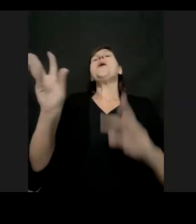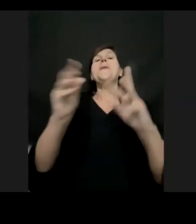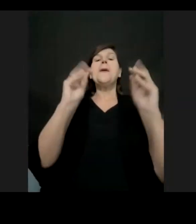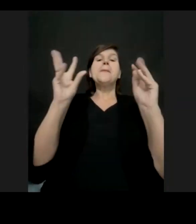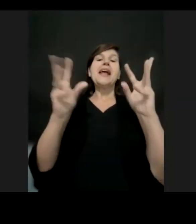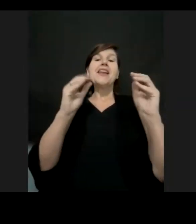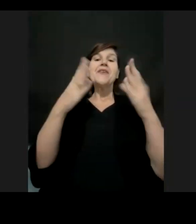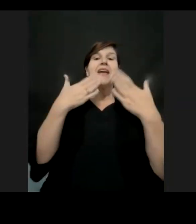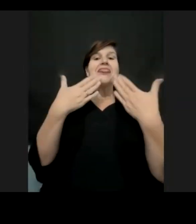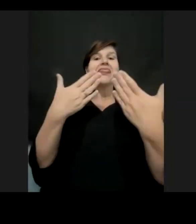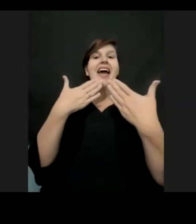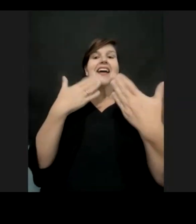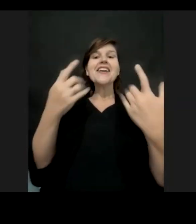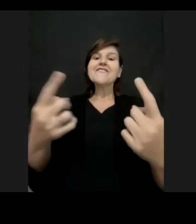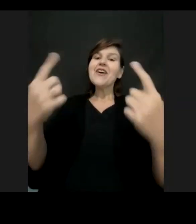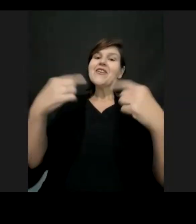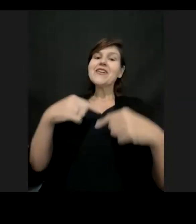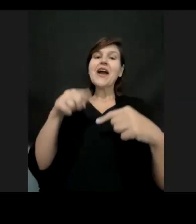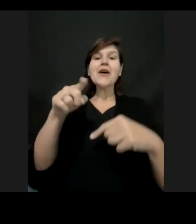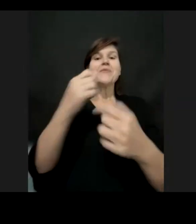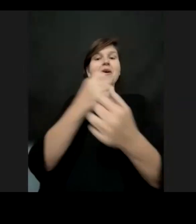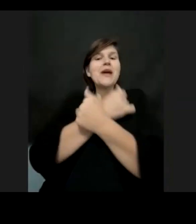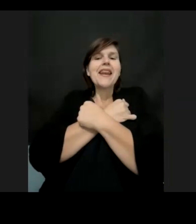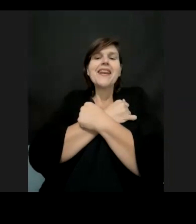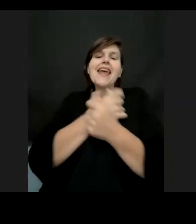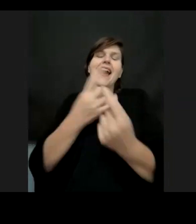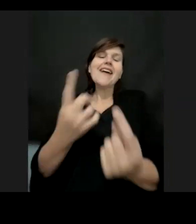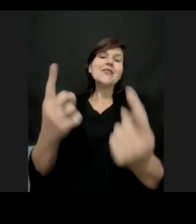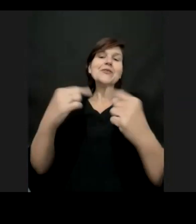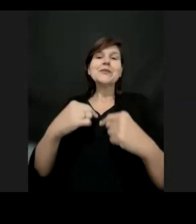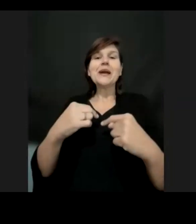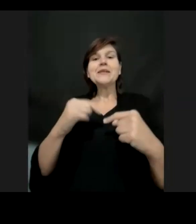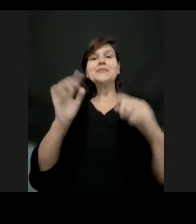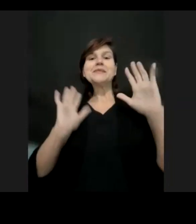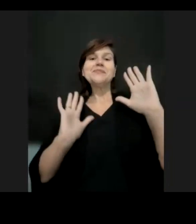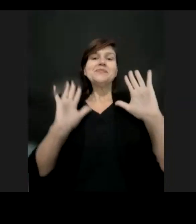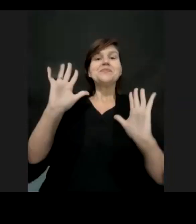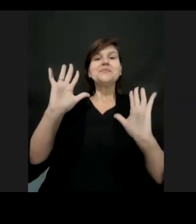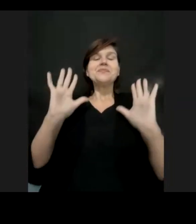We love having you along. ∂ ∂ A-Da-da-da, da-la-da-da, da-la-da-da-da-da ∂ ∂